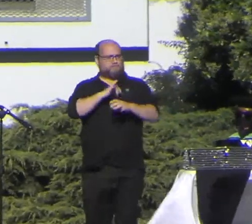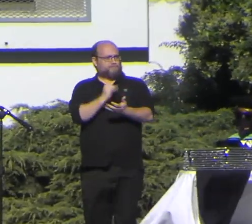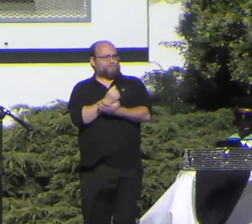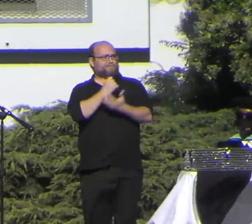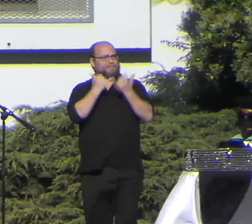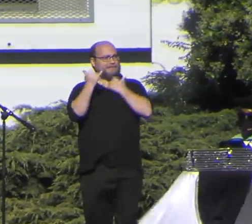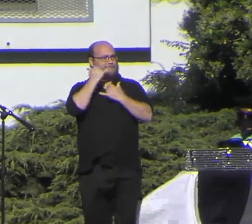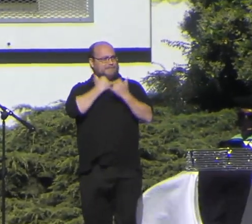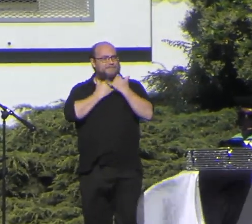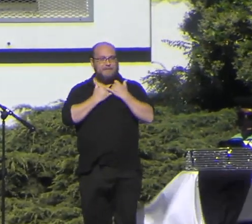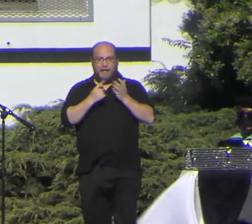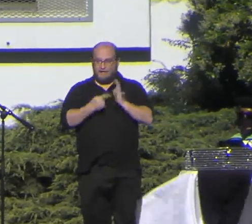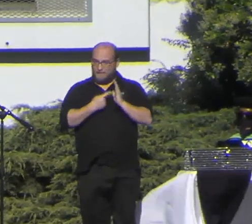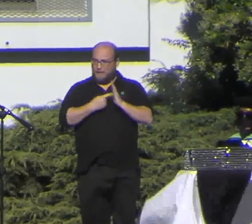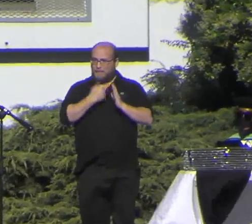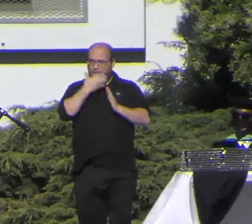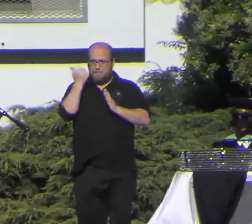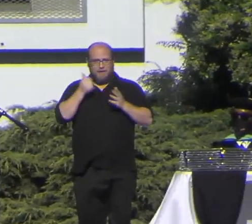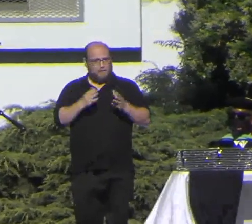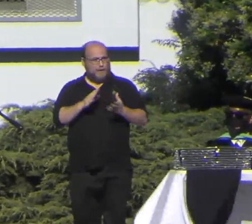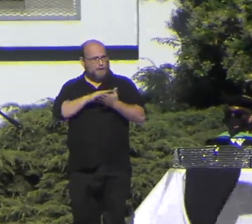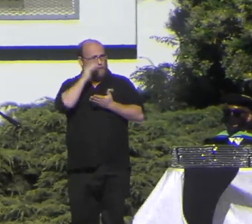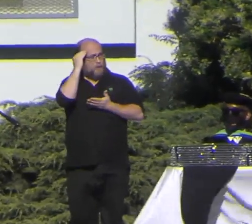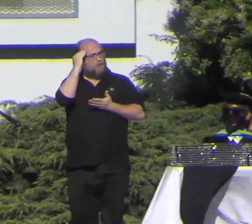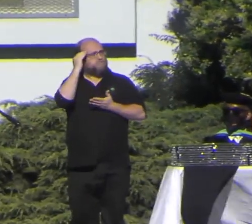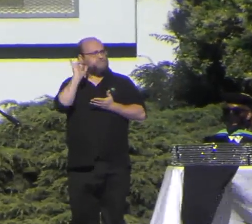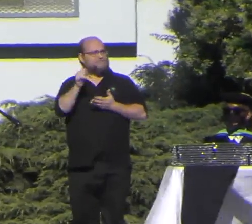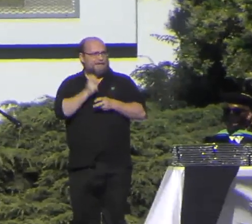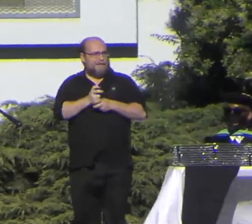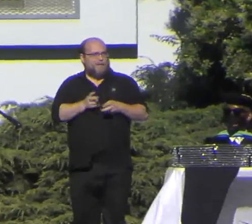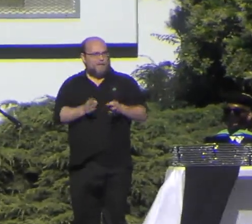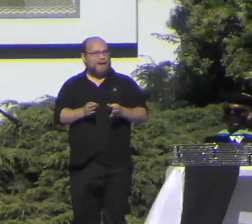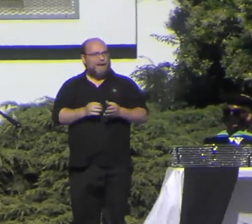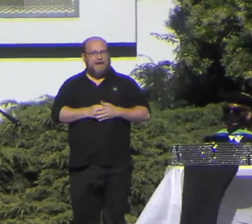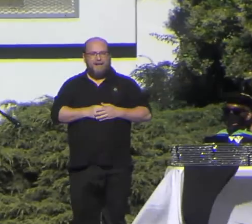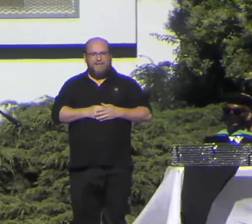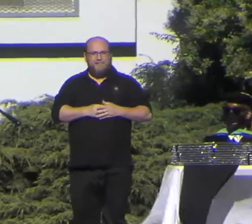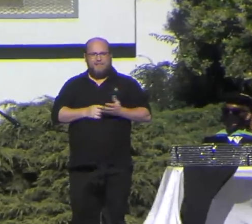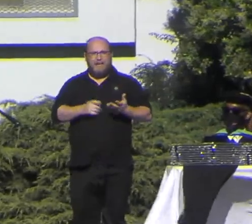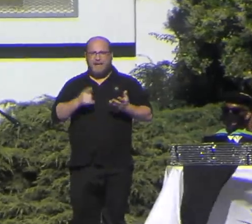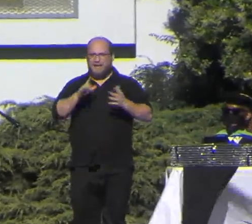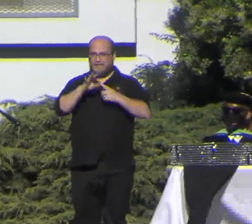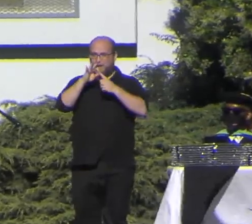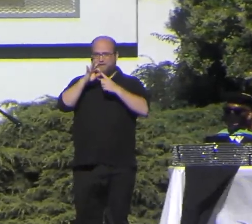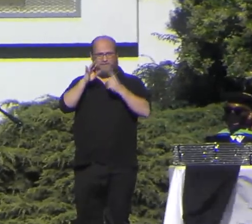way to learn is the hard way. Especially when it comes to figuring out what we want to do in life.